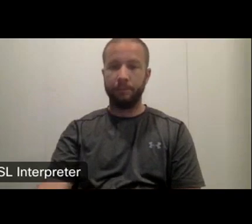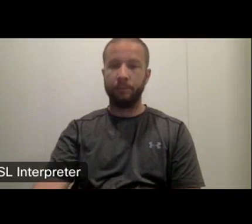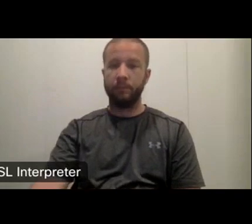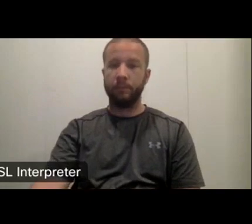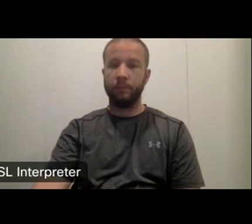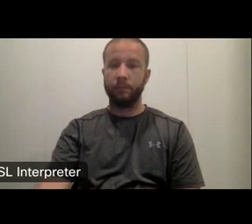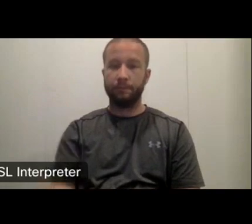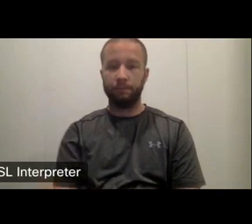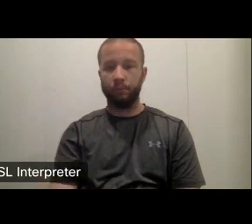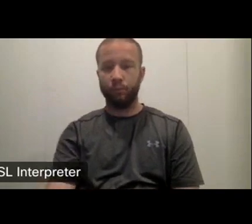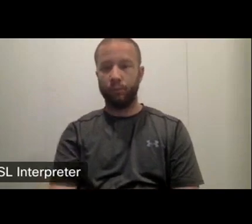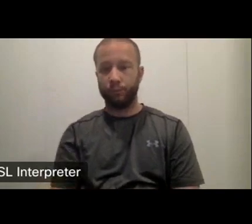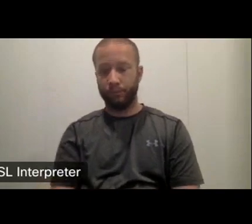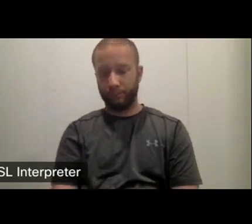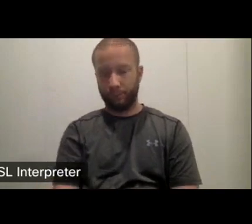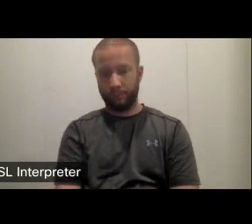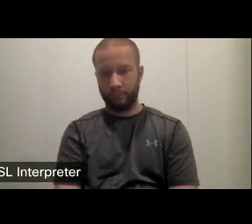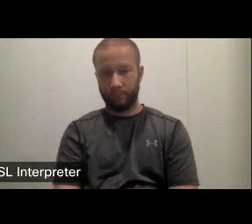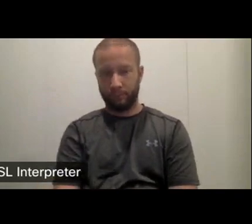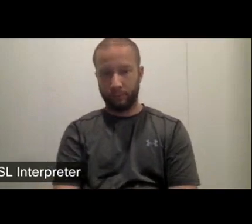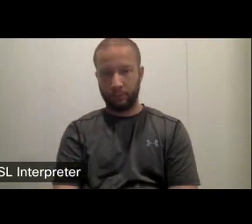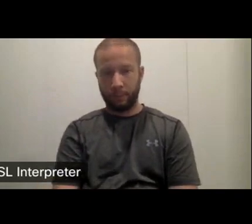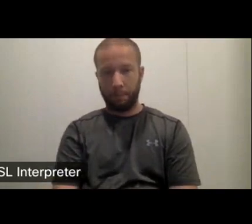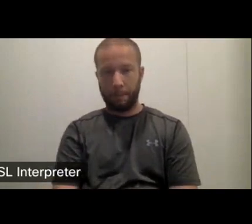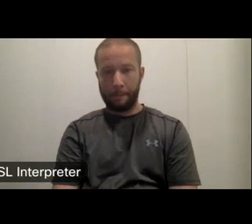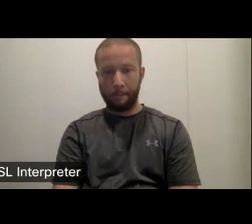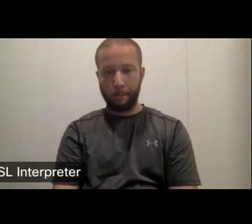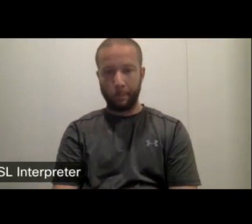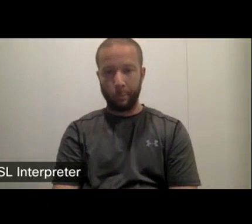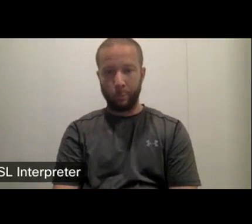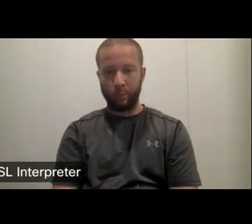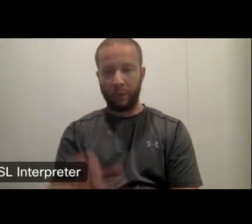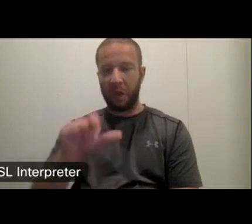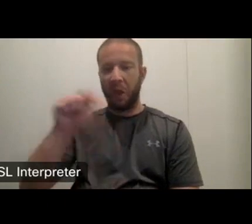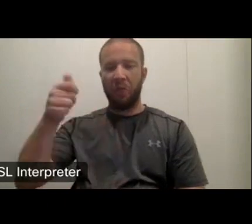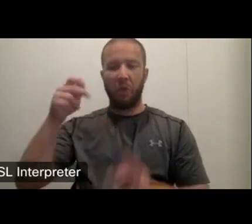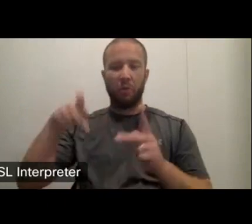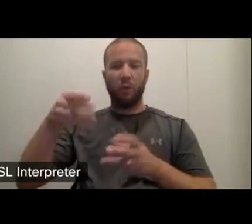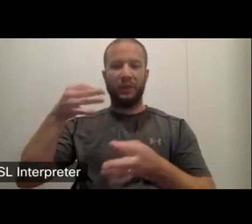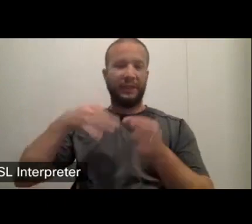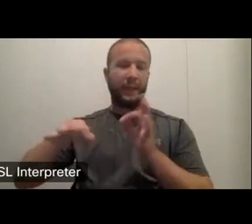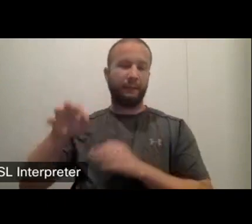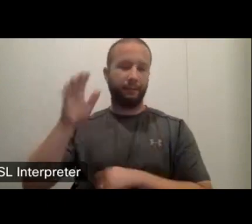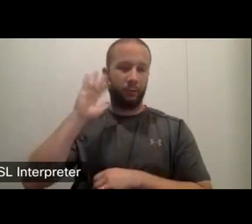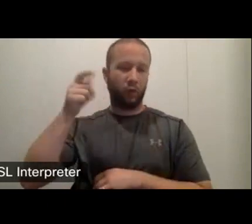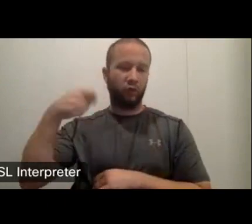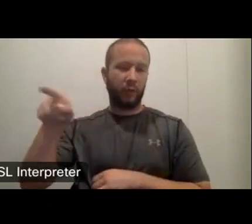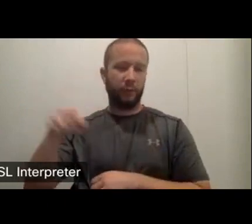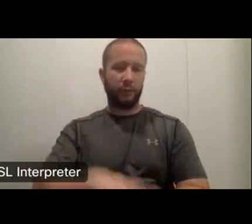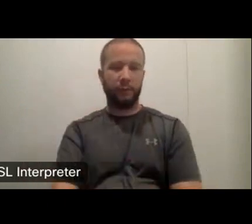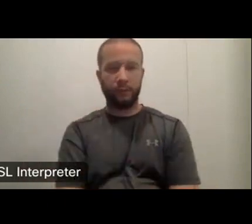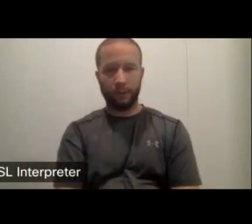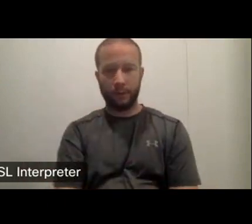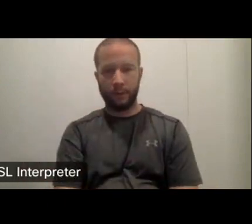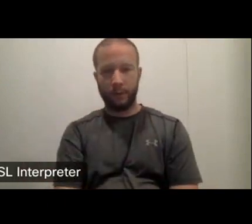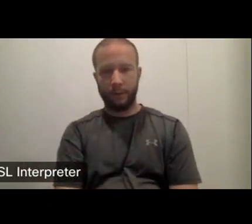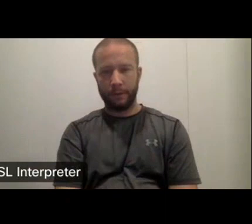okay I I can't see that so yeah no worries uh um sorry just before we get I applied to